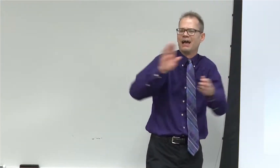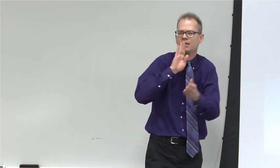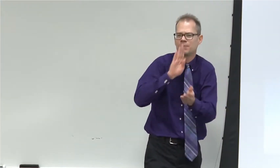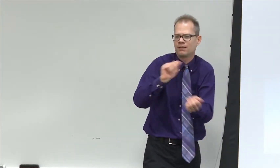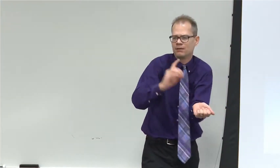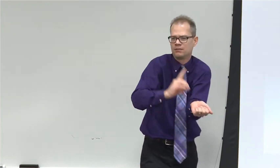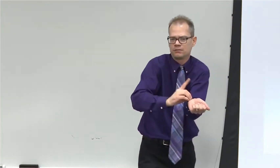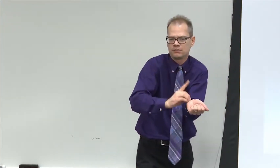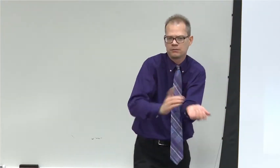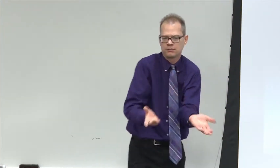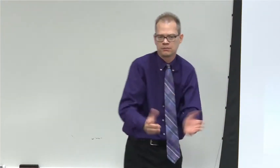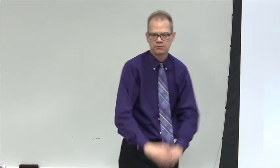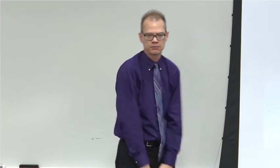can be a doctor.